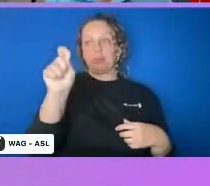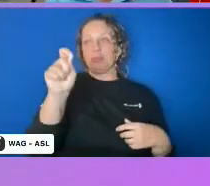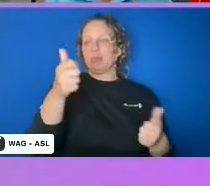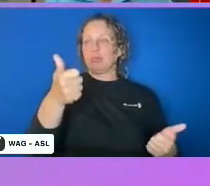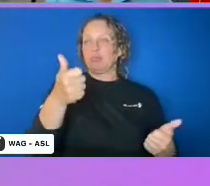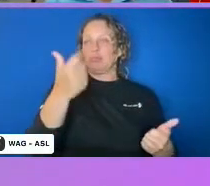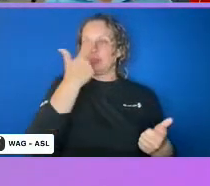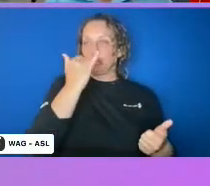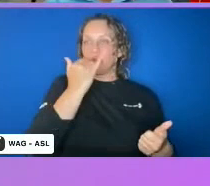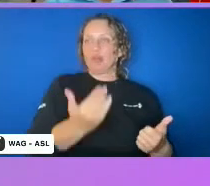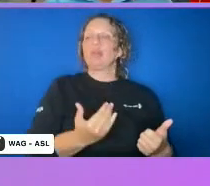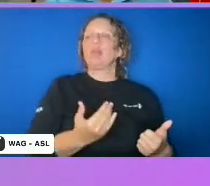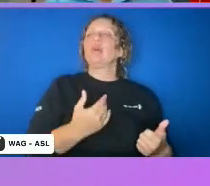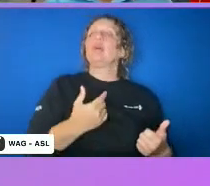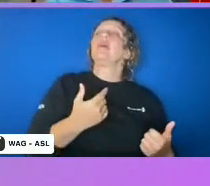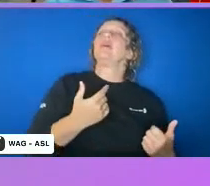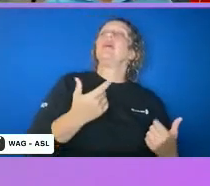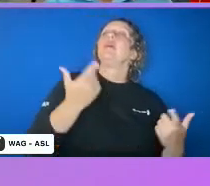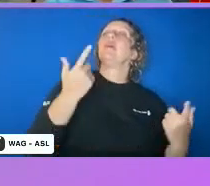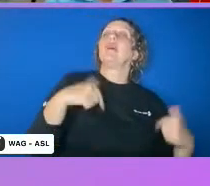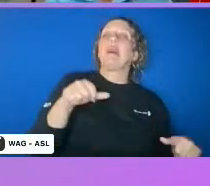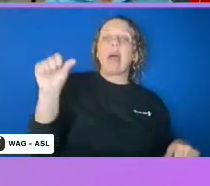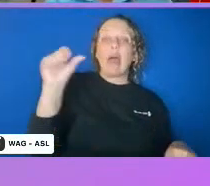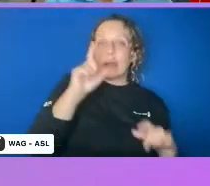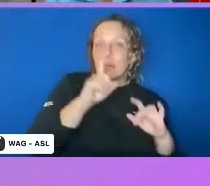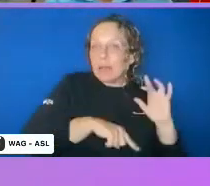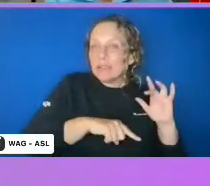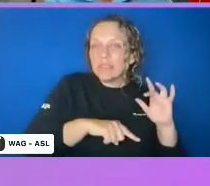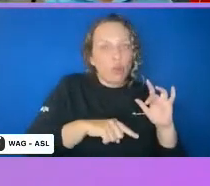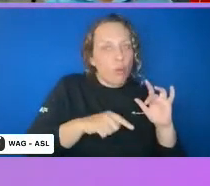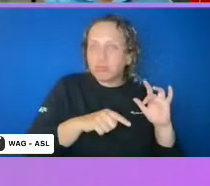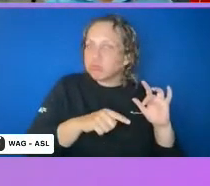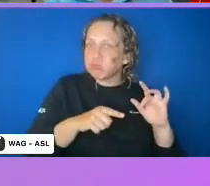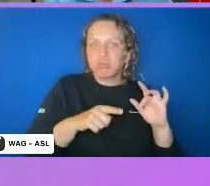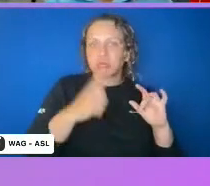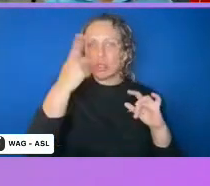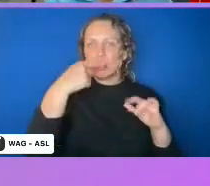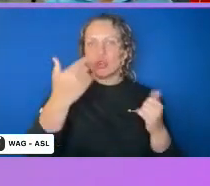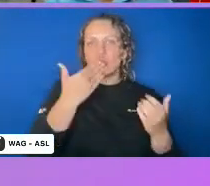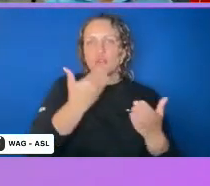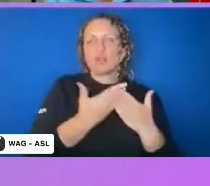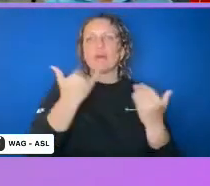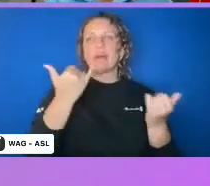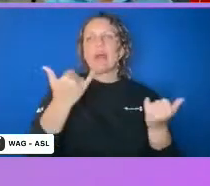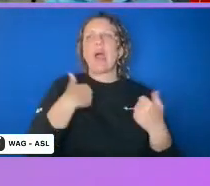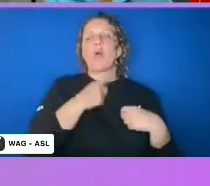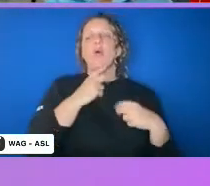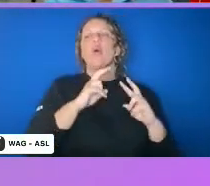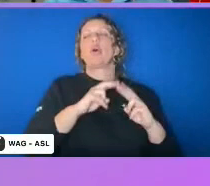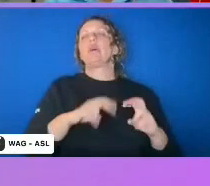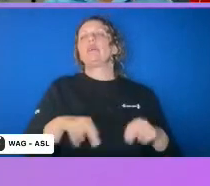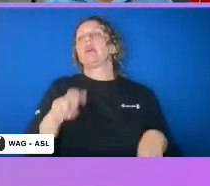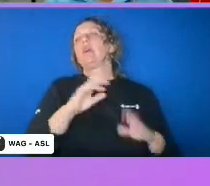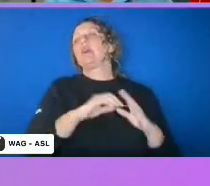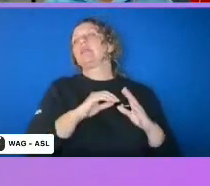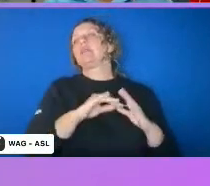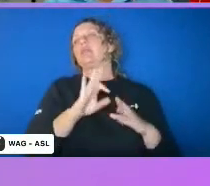Asking if there's any headings we missed. Nope, everything looks good. And now we're going to assess the accessible text for the headings.